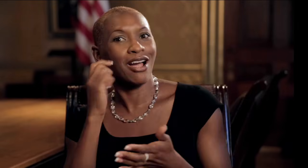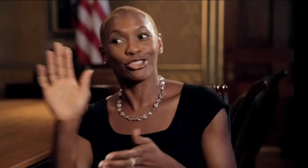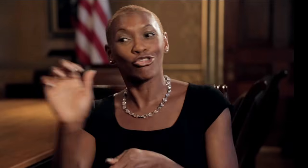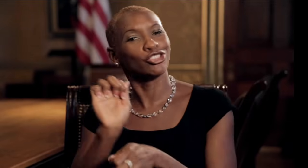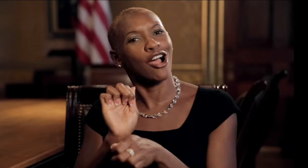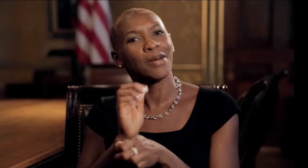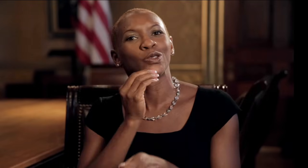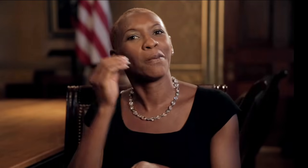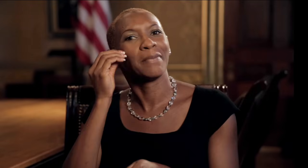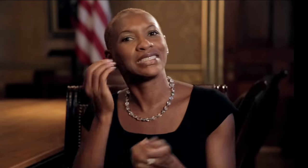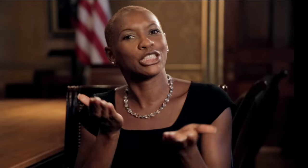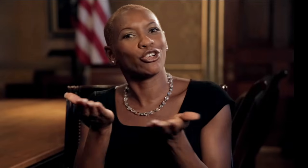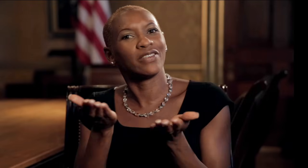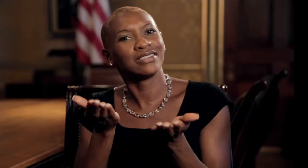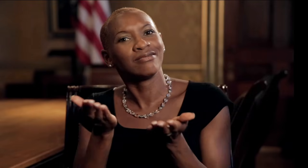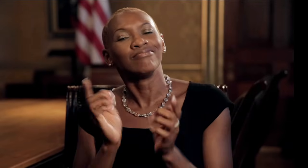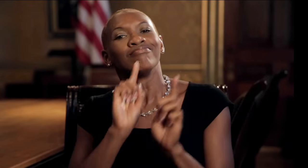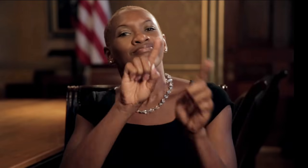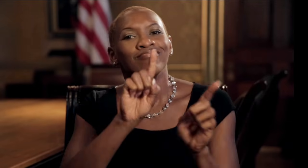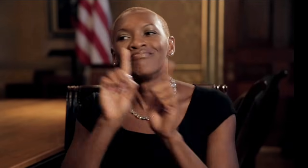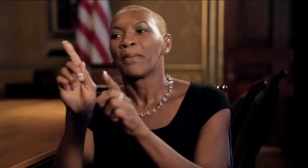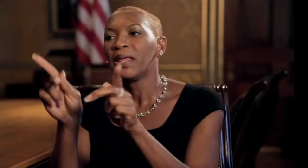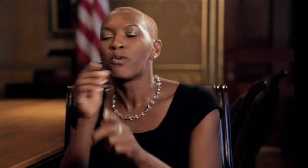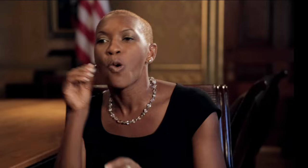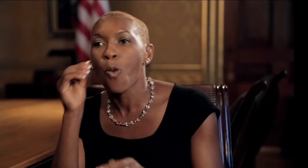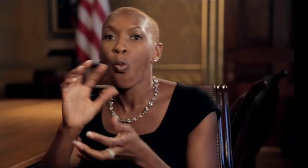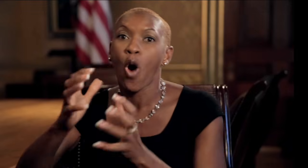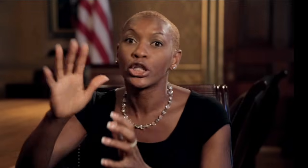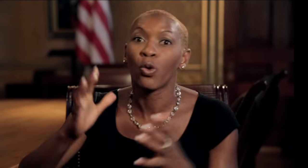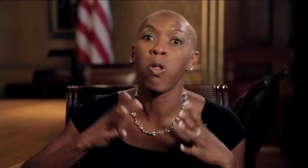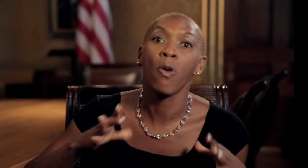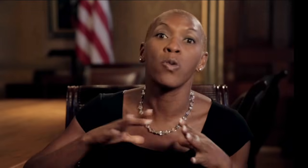because she worked as a domestic servant. She would go to people's houses and wash their clothes,